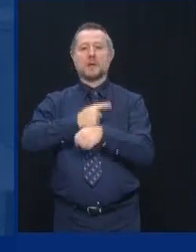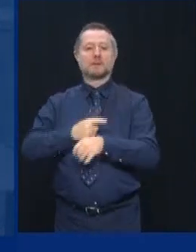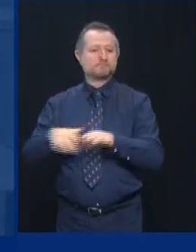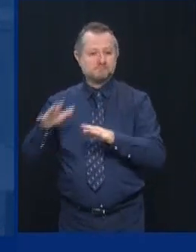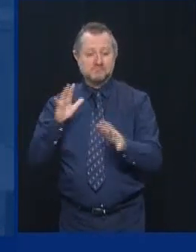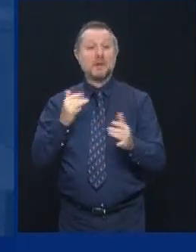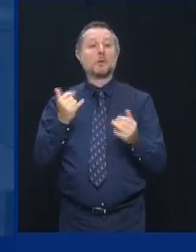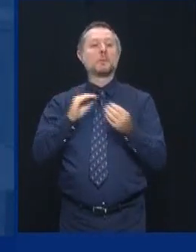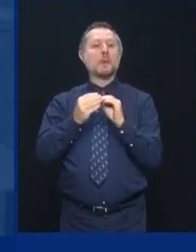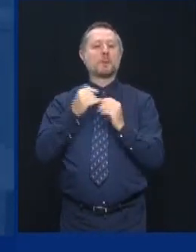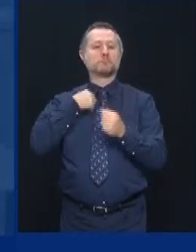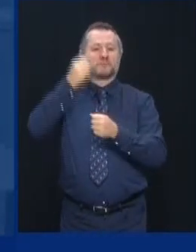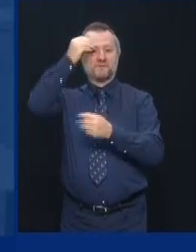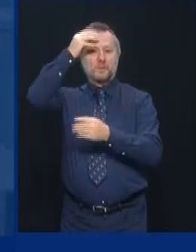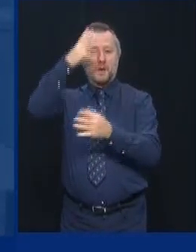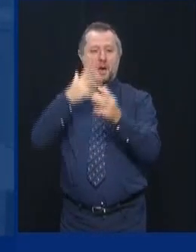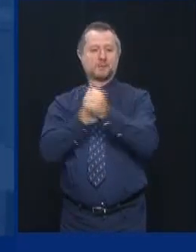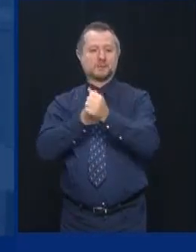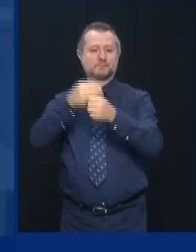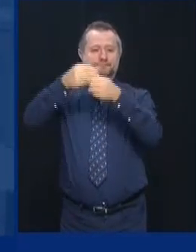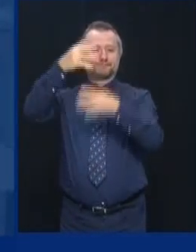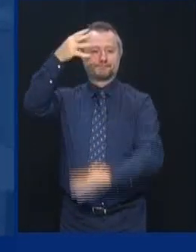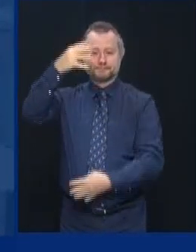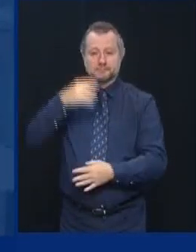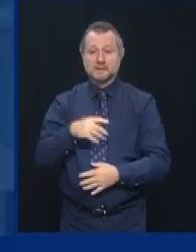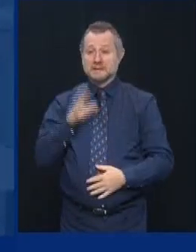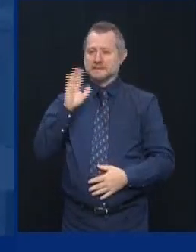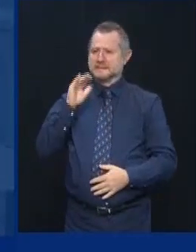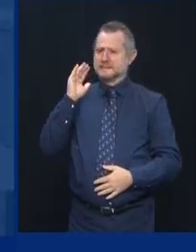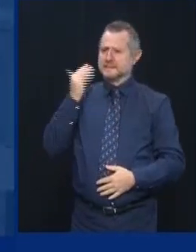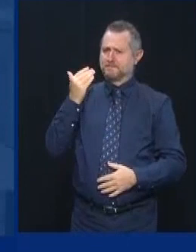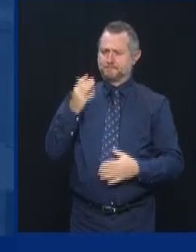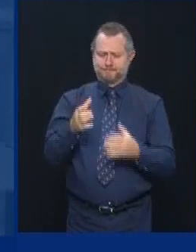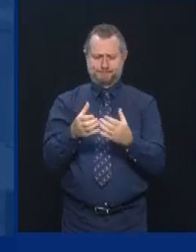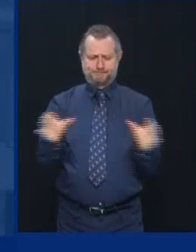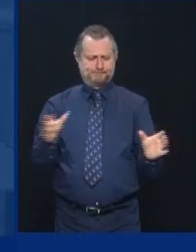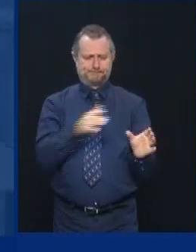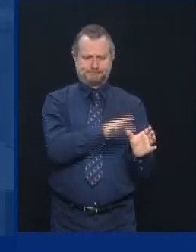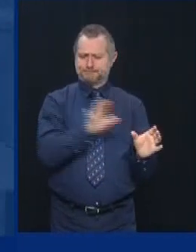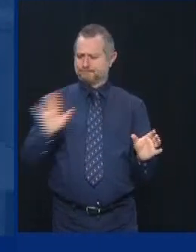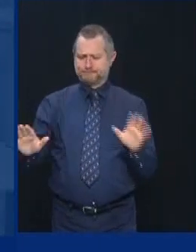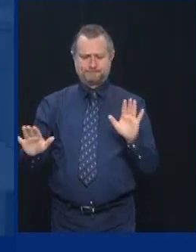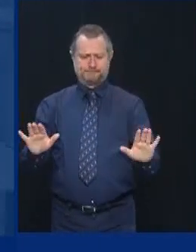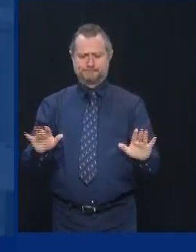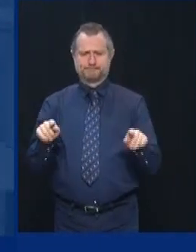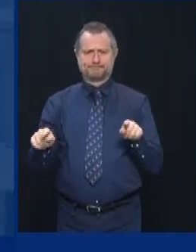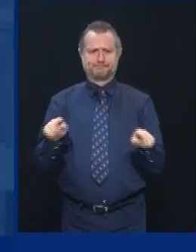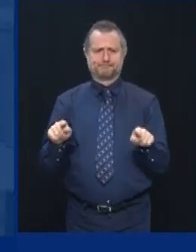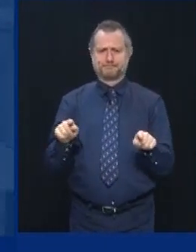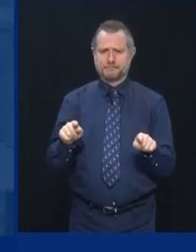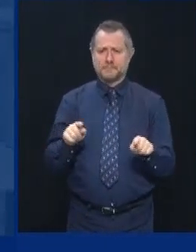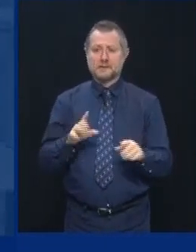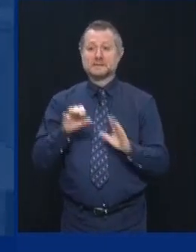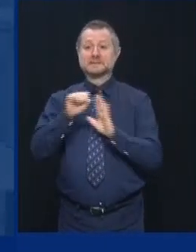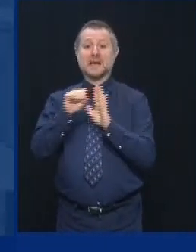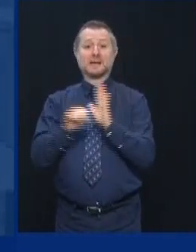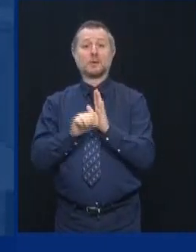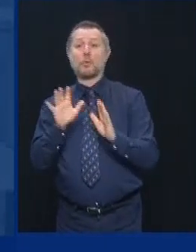GROUNDHOG DAY. THESE ARE THE NUMBERS FOR TODAY. AGAIN, WE'RE LOOKING AT TWO